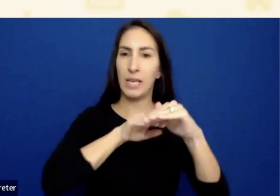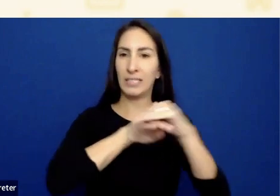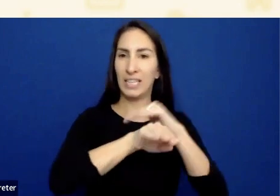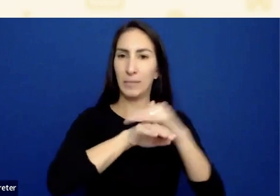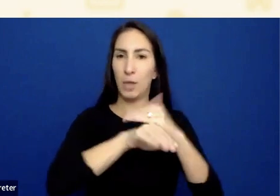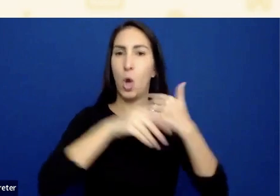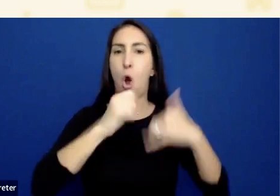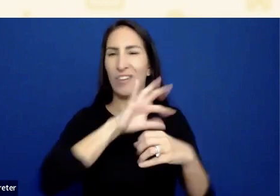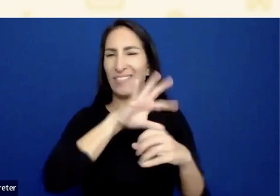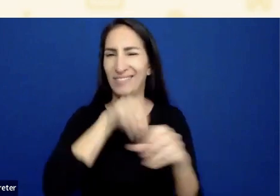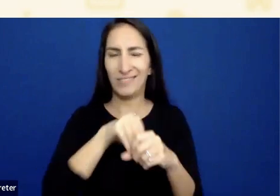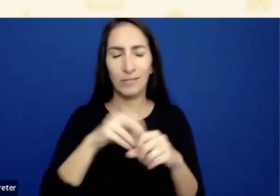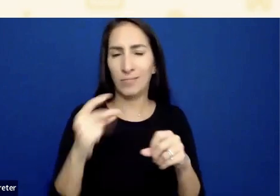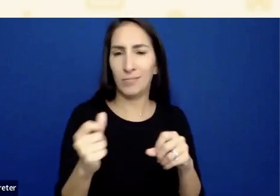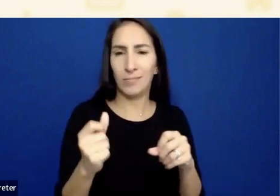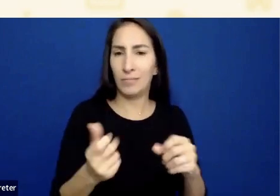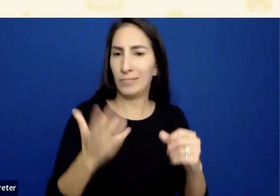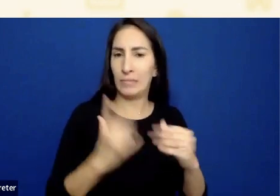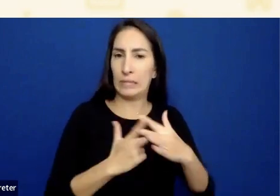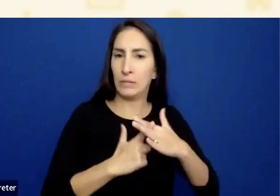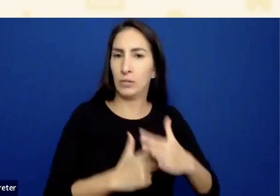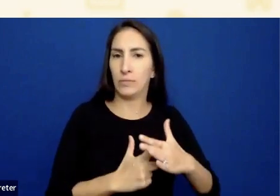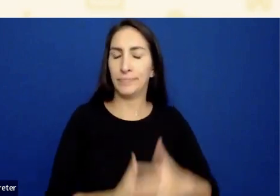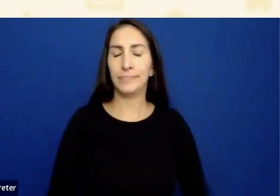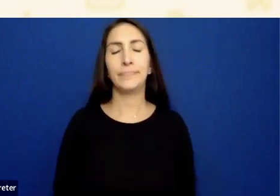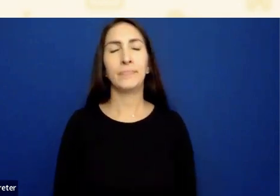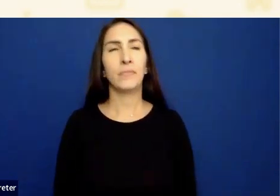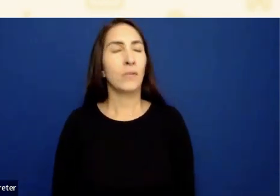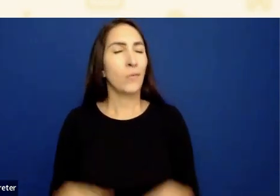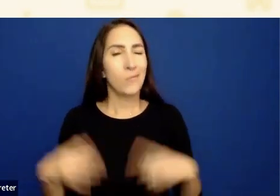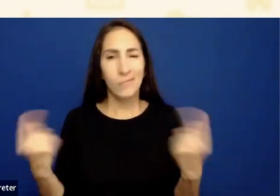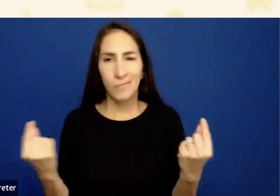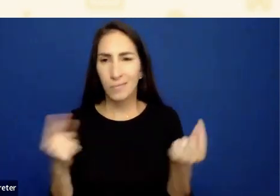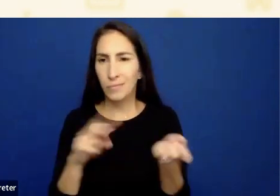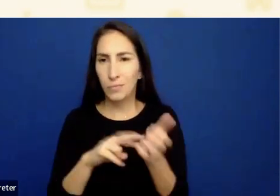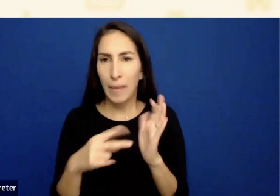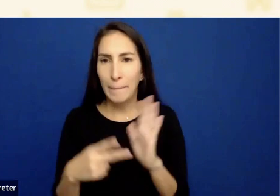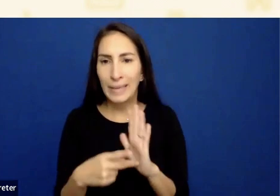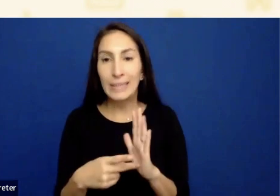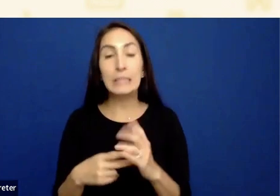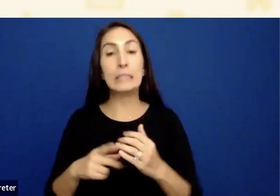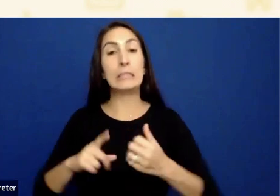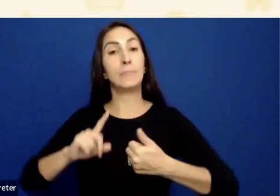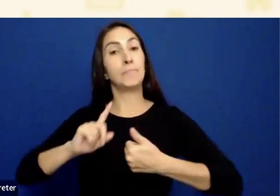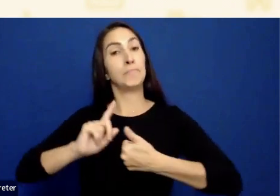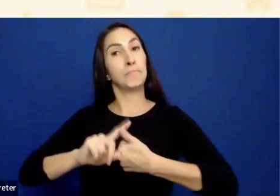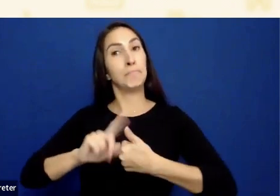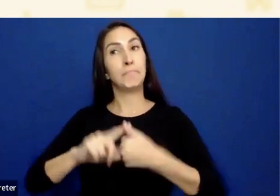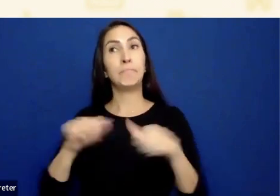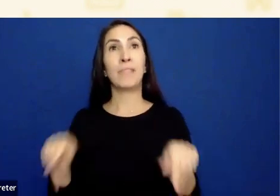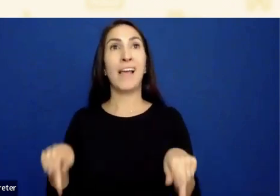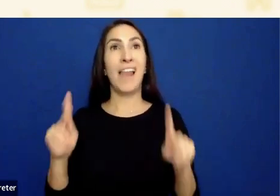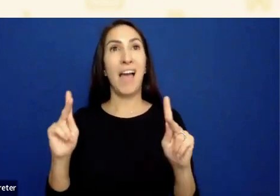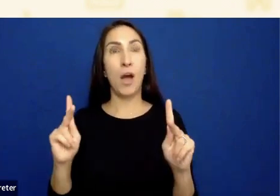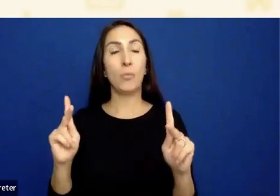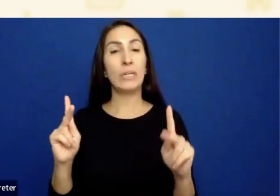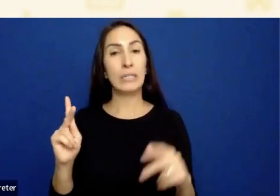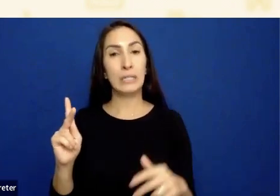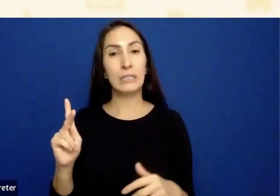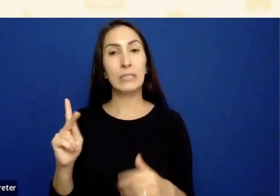So part of it is just; A, increasing the conversation